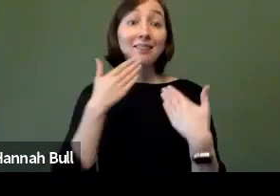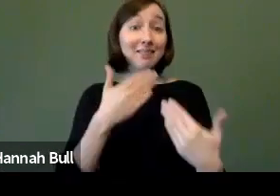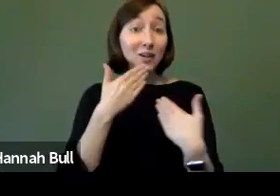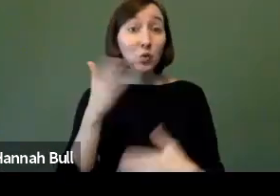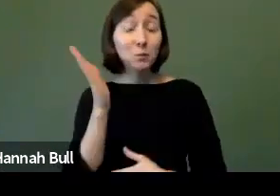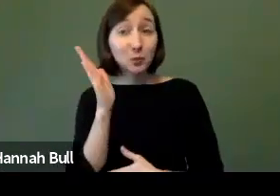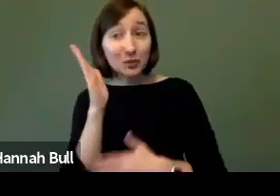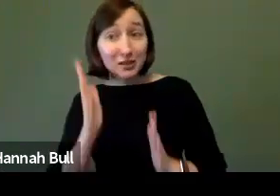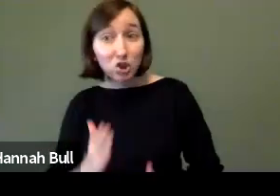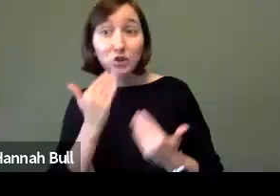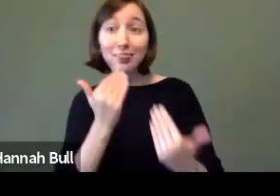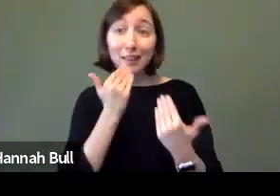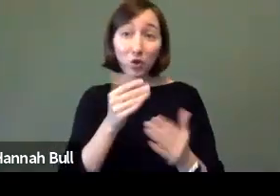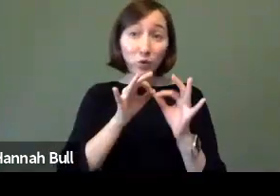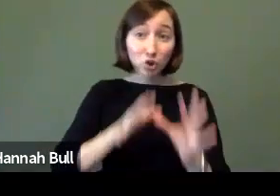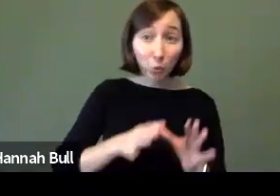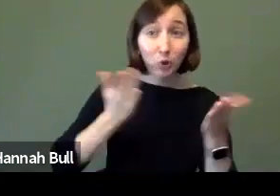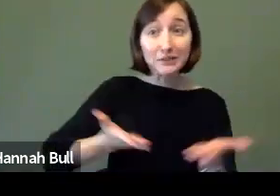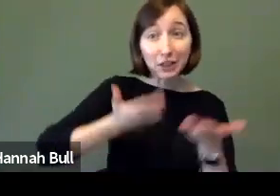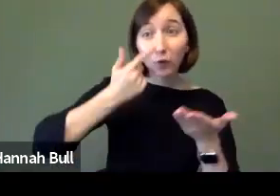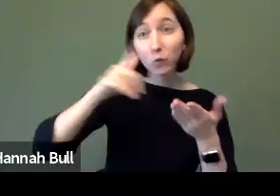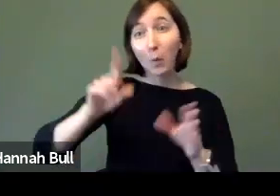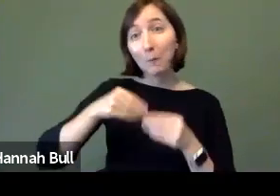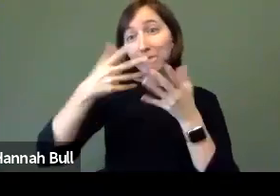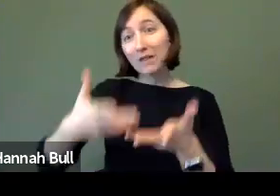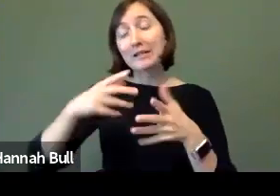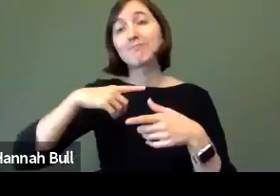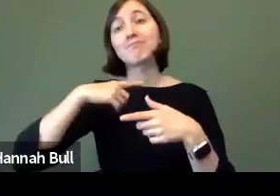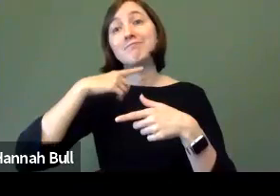Thank you to Hannah for providing our interpreting